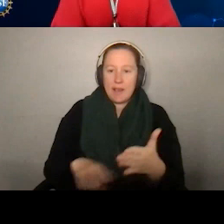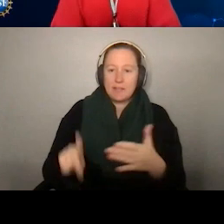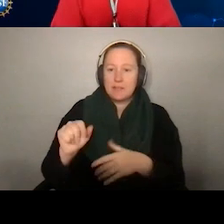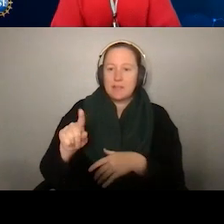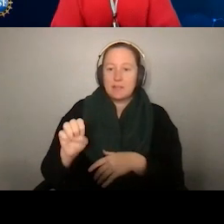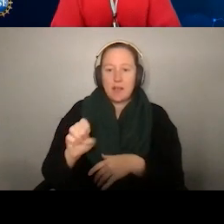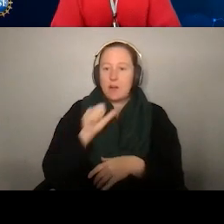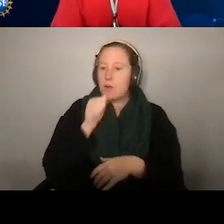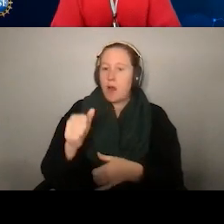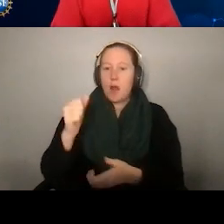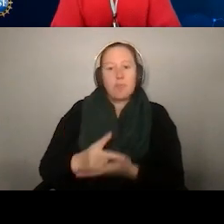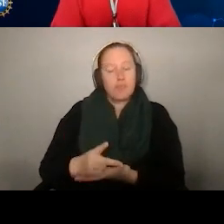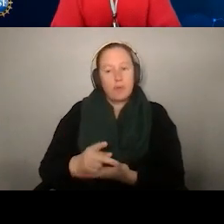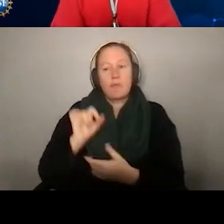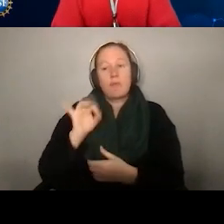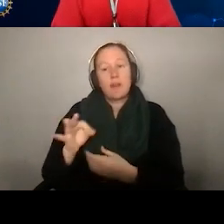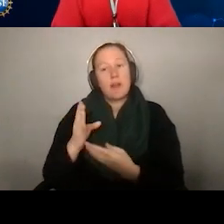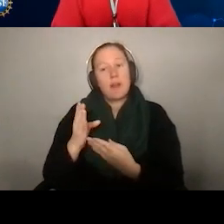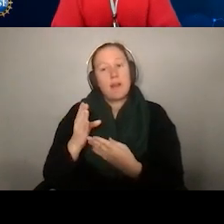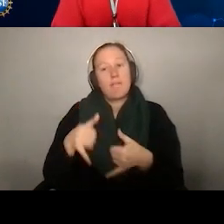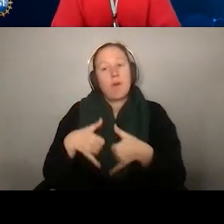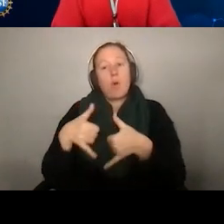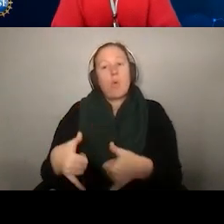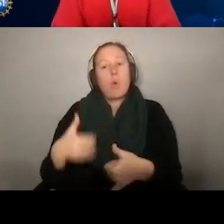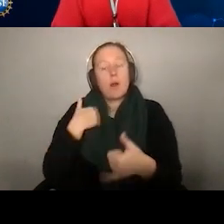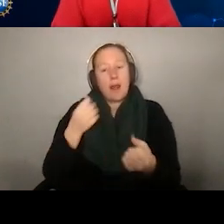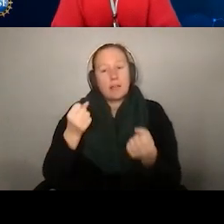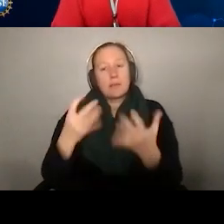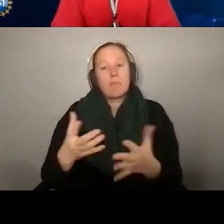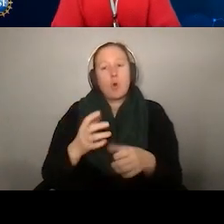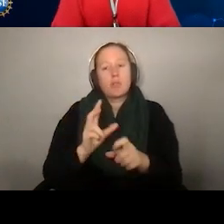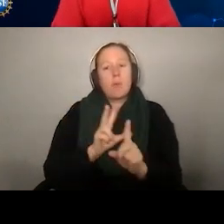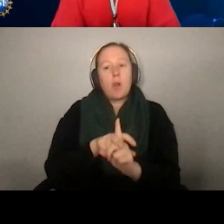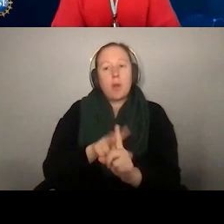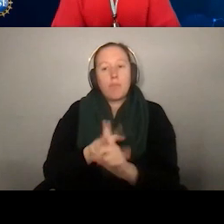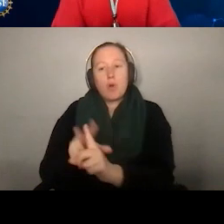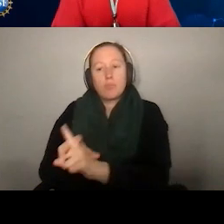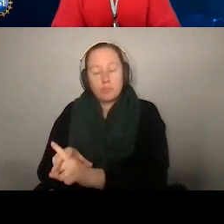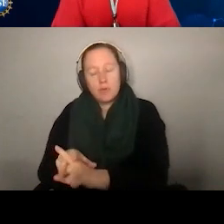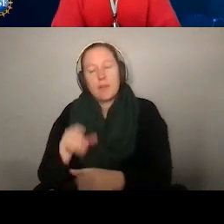If the award has multiple appropriations, the end date may be granted past the canceling date.